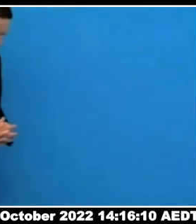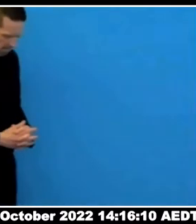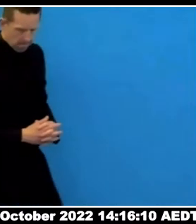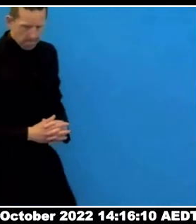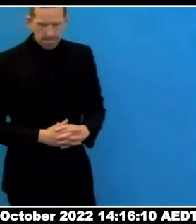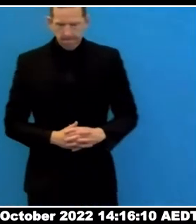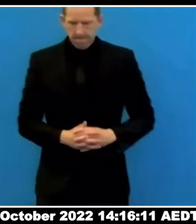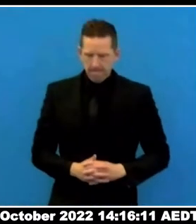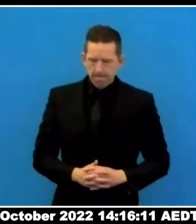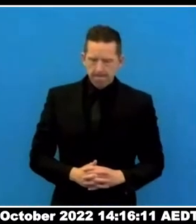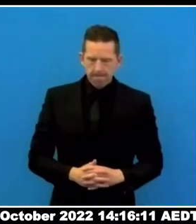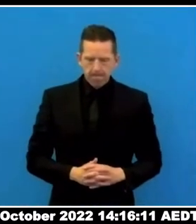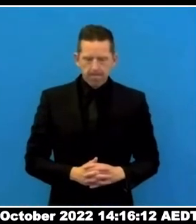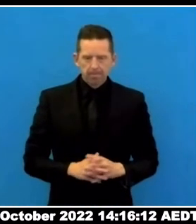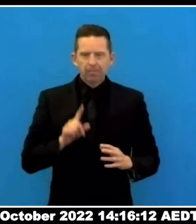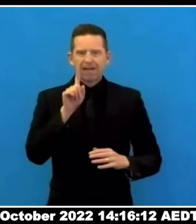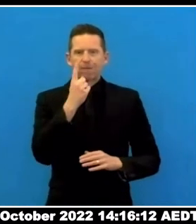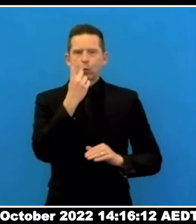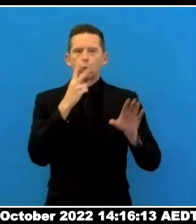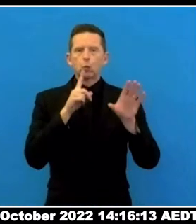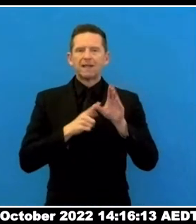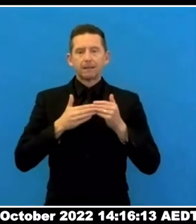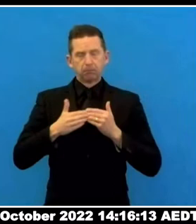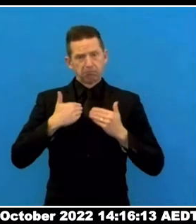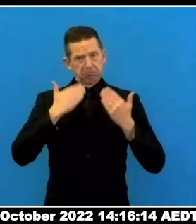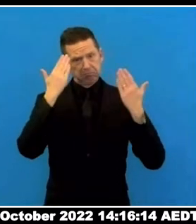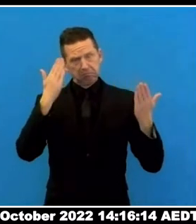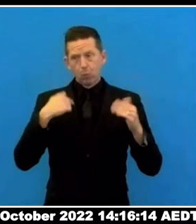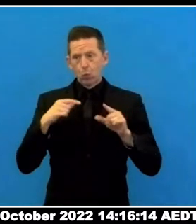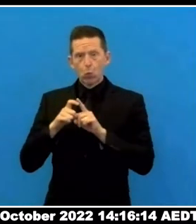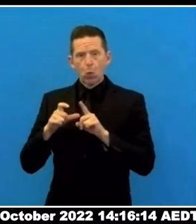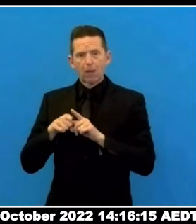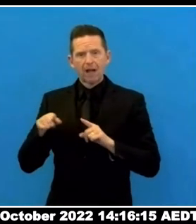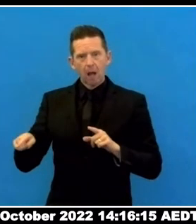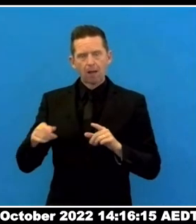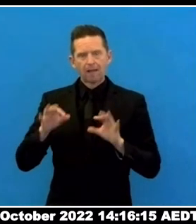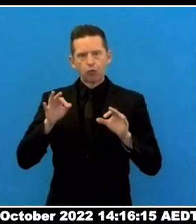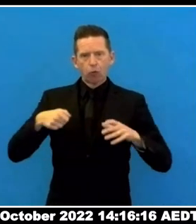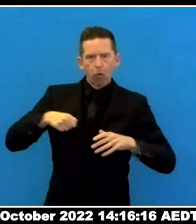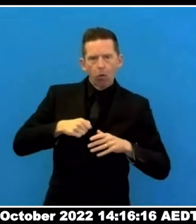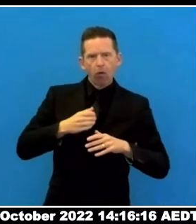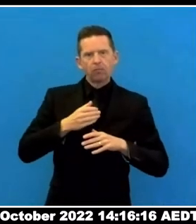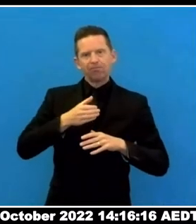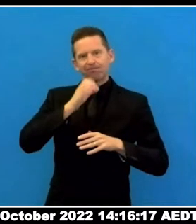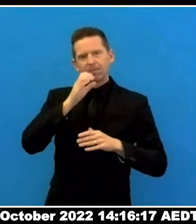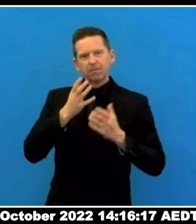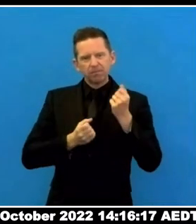and special formula could be paid for by the NDIS or that we could access